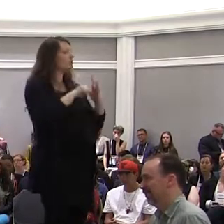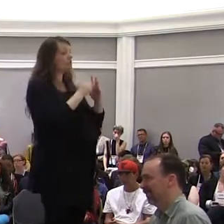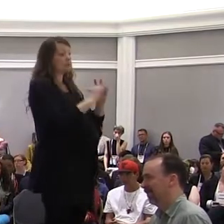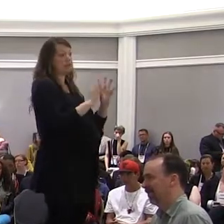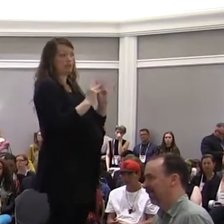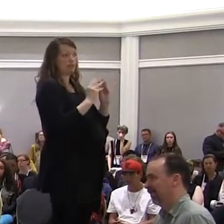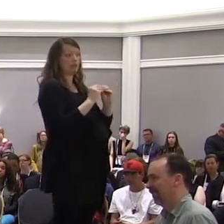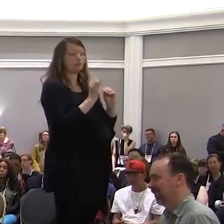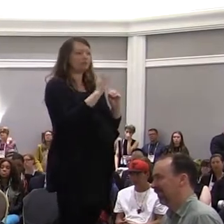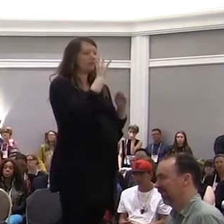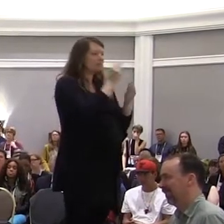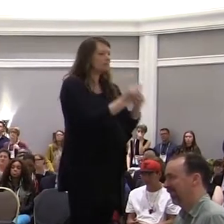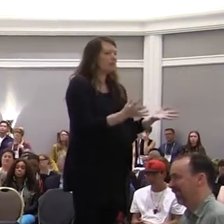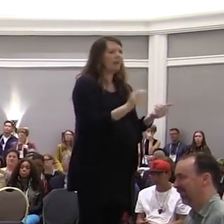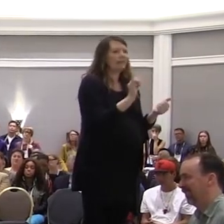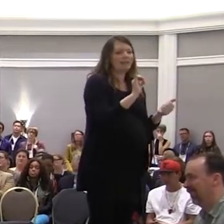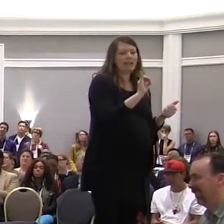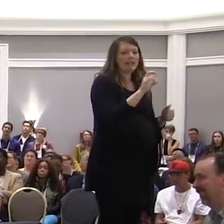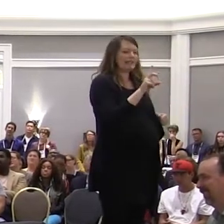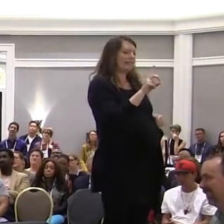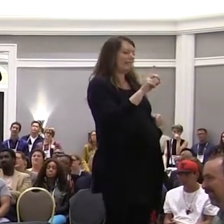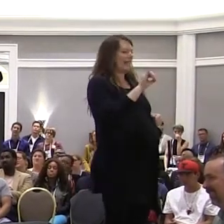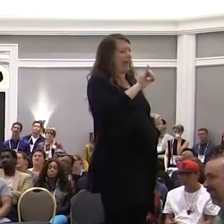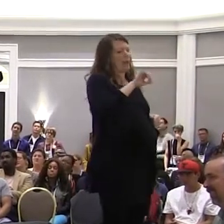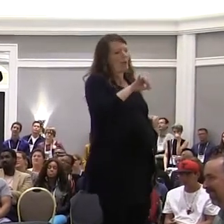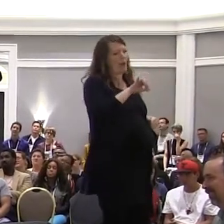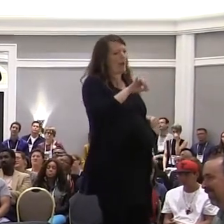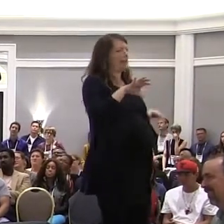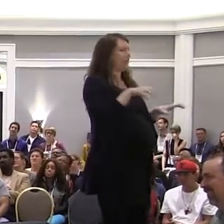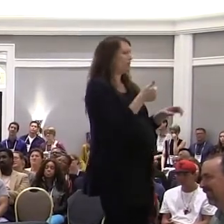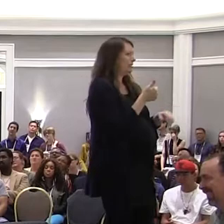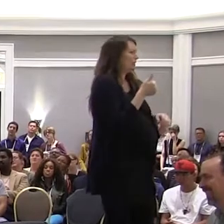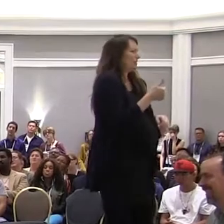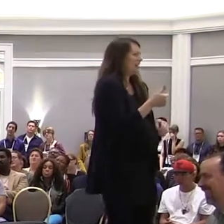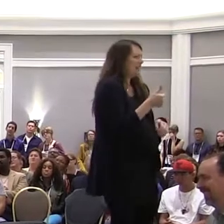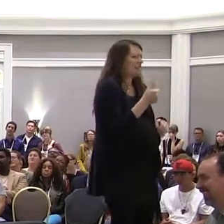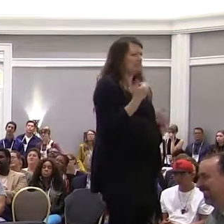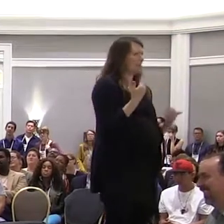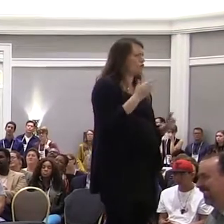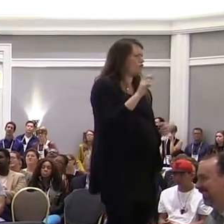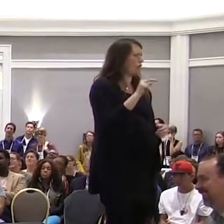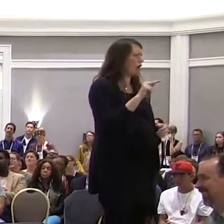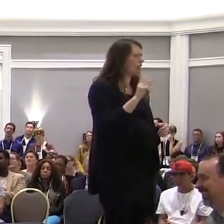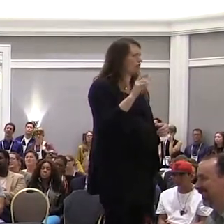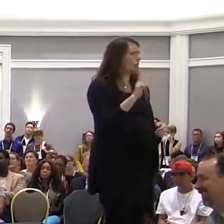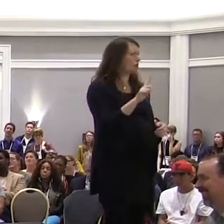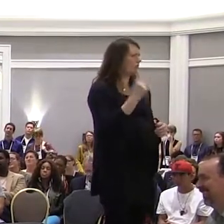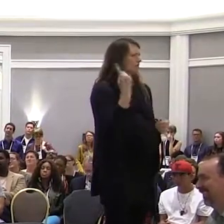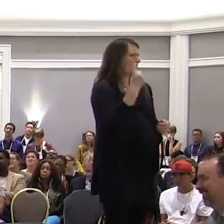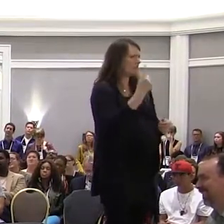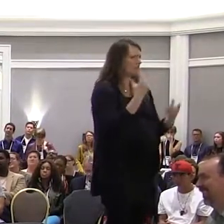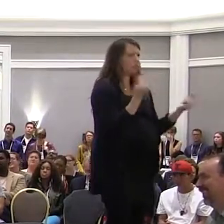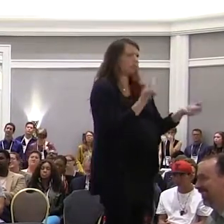like sharing some kind of DIY guerrilla, rock 'n roll strategies that we have found effective in building a movement for change.